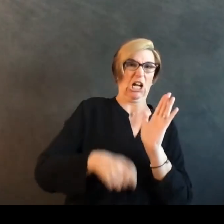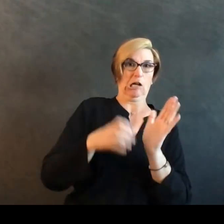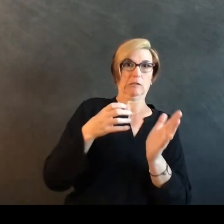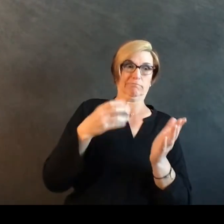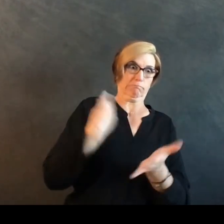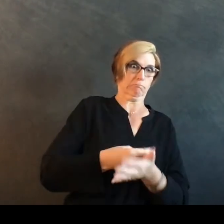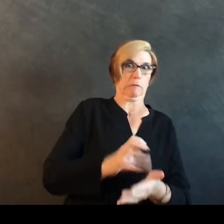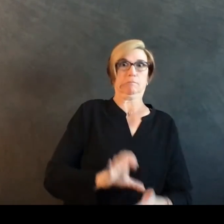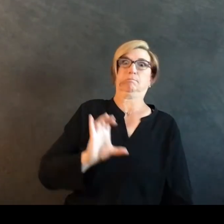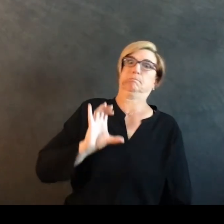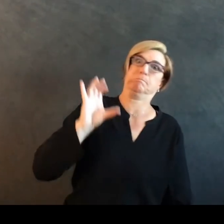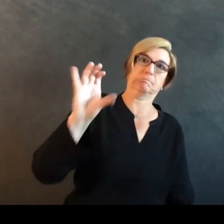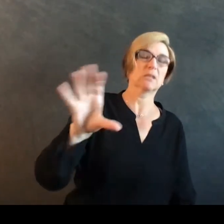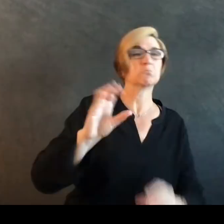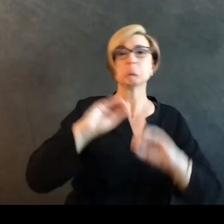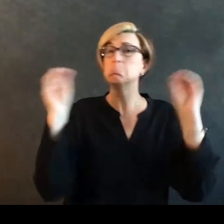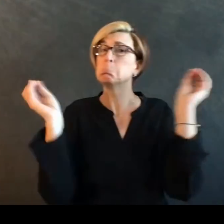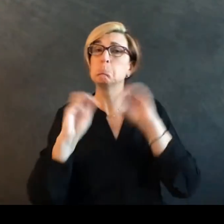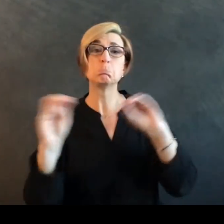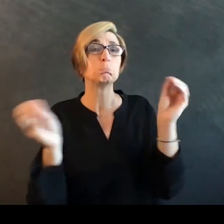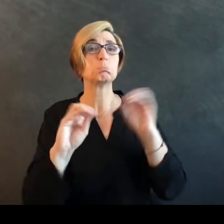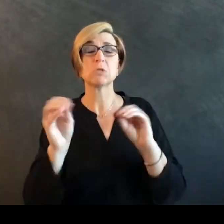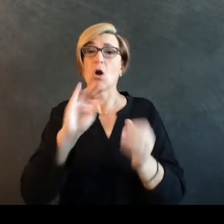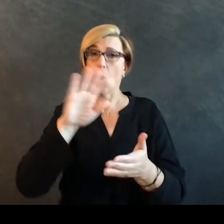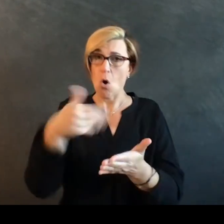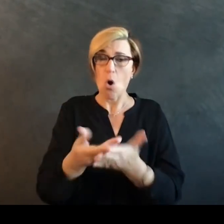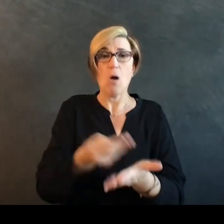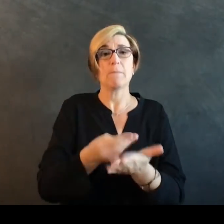financial advisors that will assist us